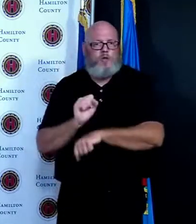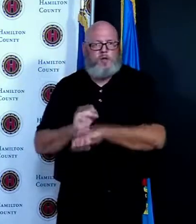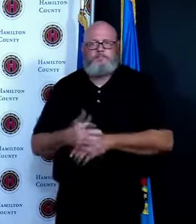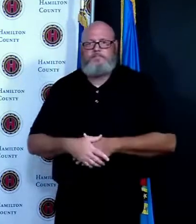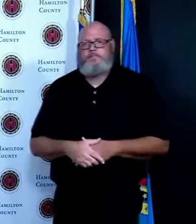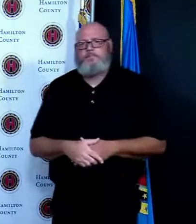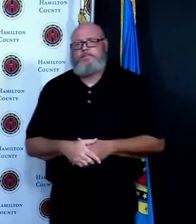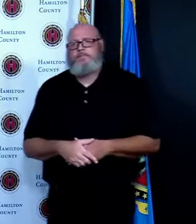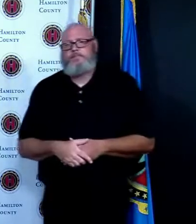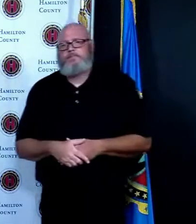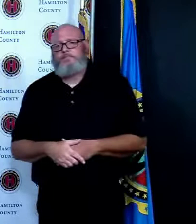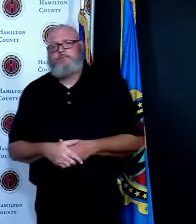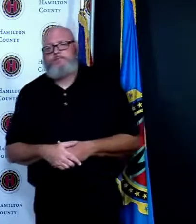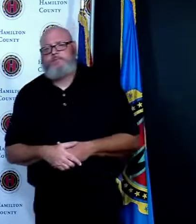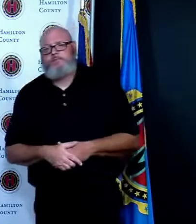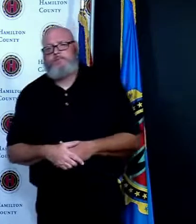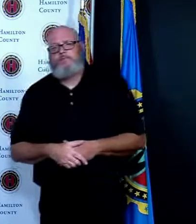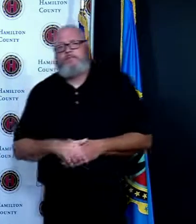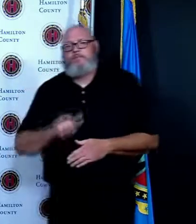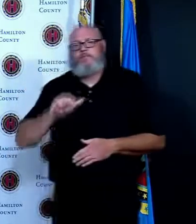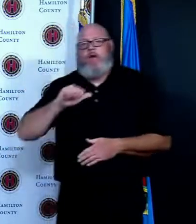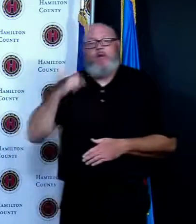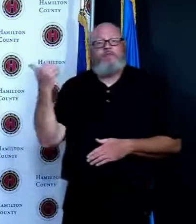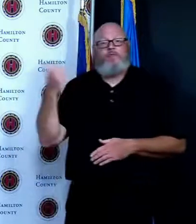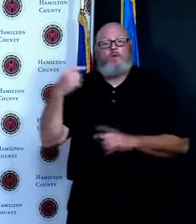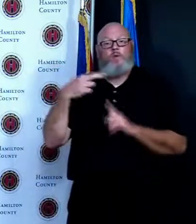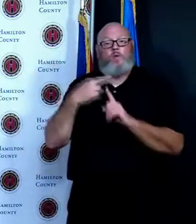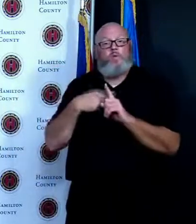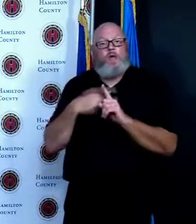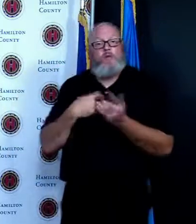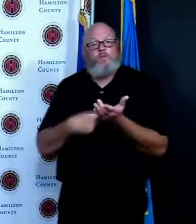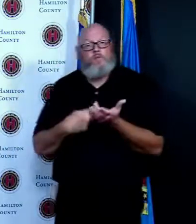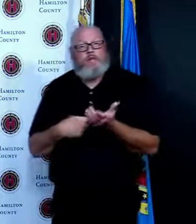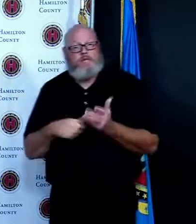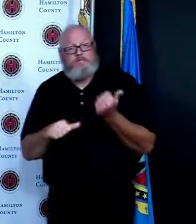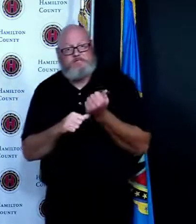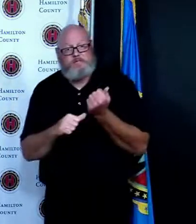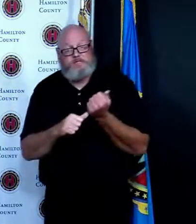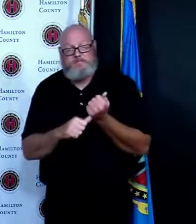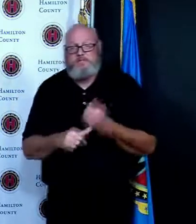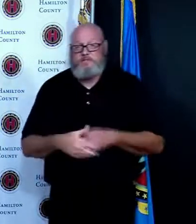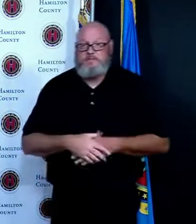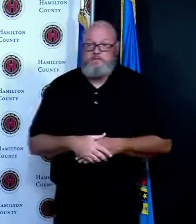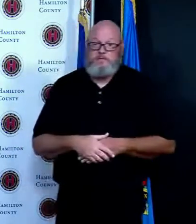we had according to one of our providers we had residents who are calling for rental and say